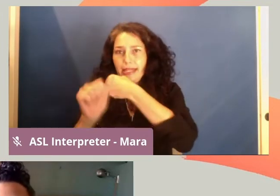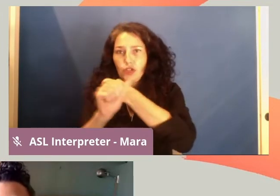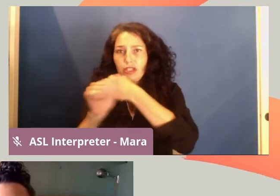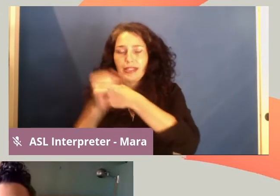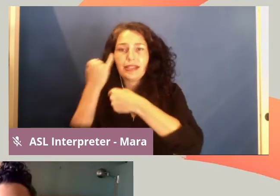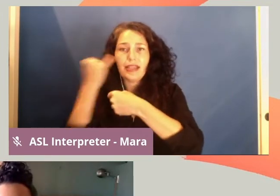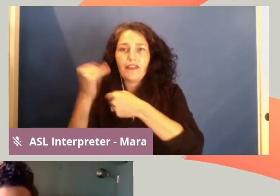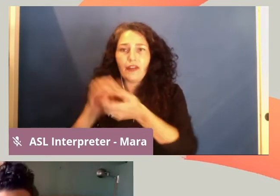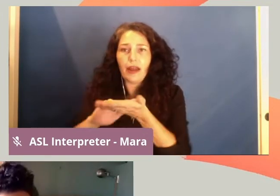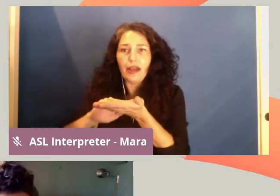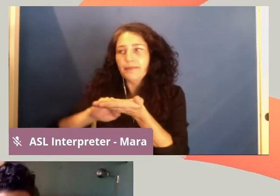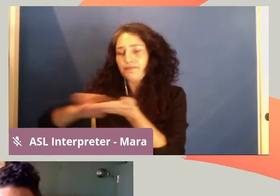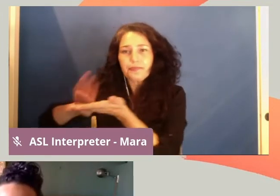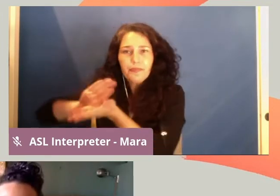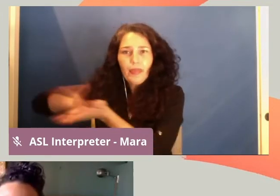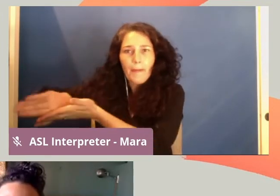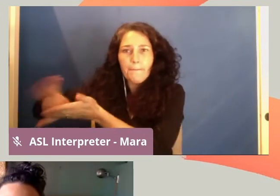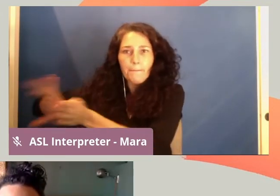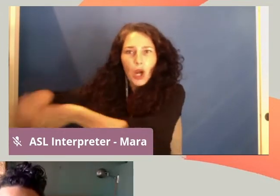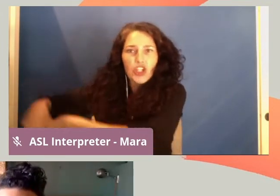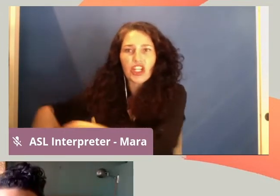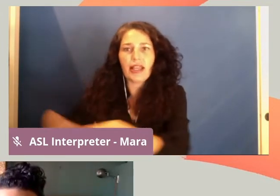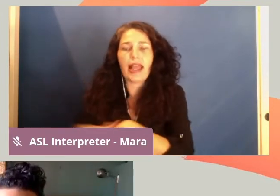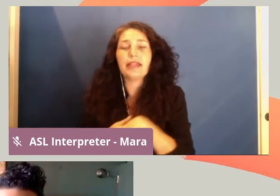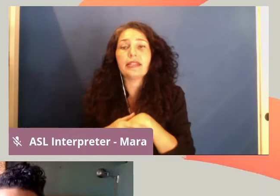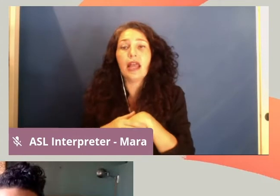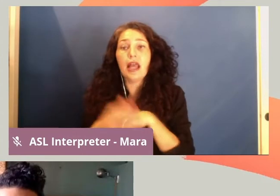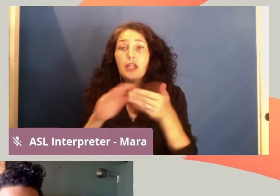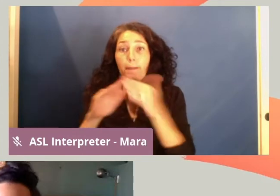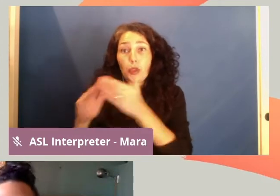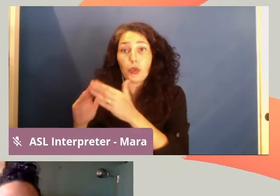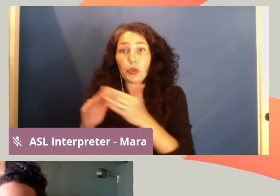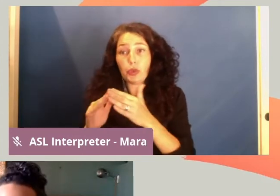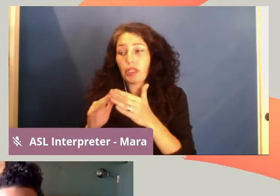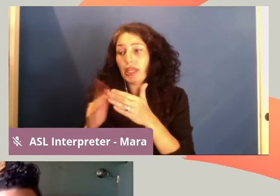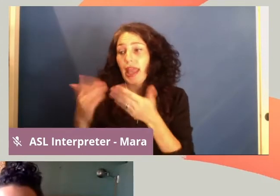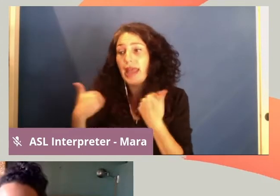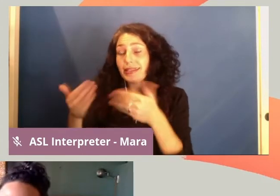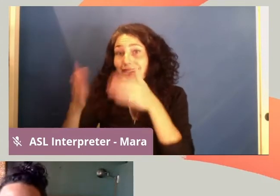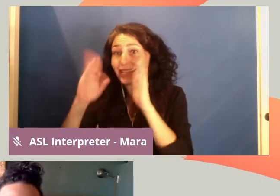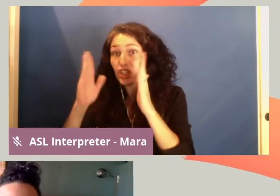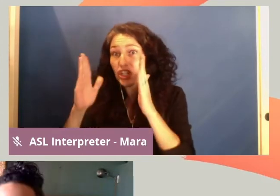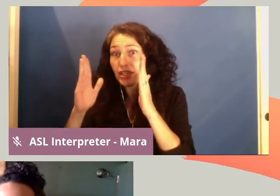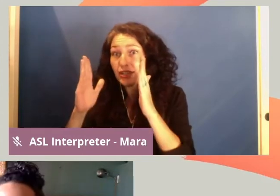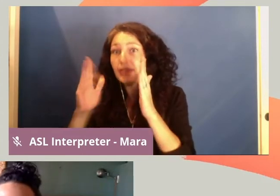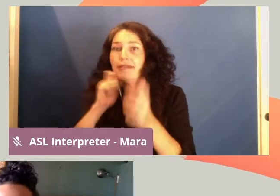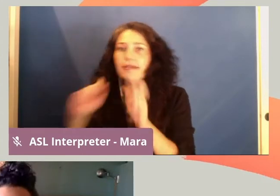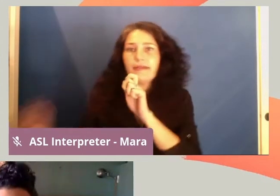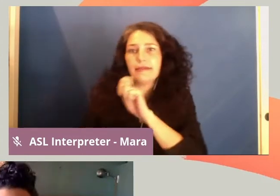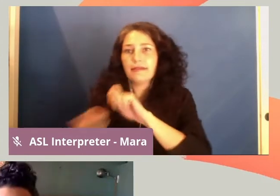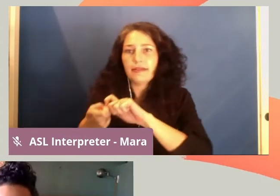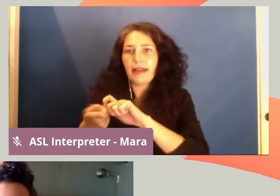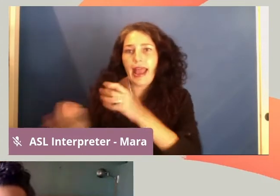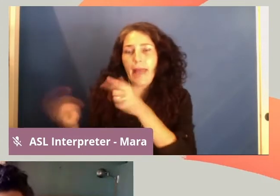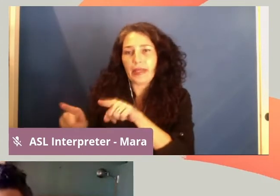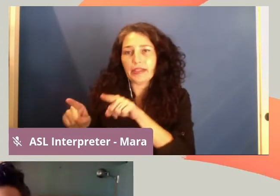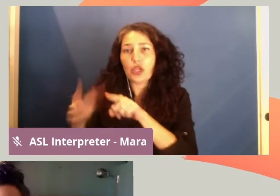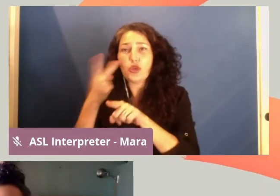gets mainstream attention, backlash ensues. And in the past few years, we've witnessed the violence towards trans people, especially the murders